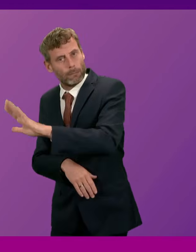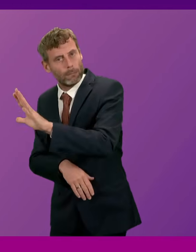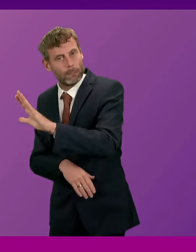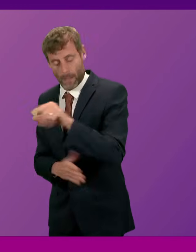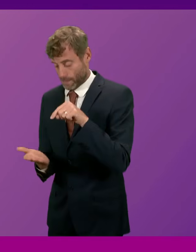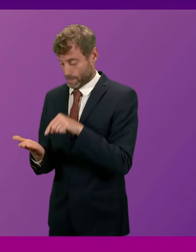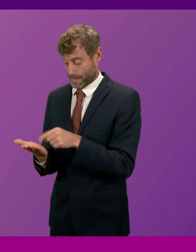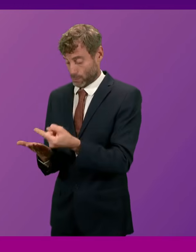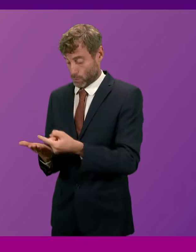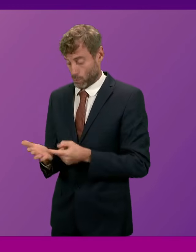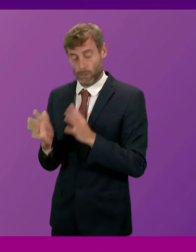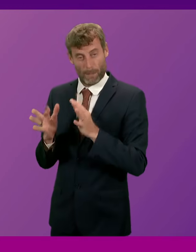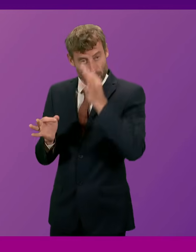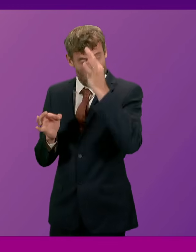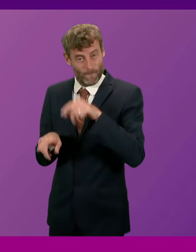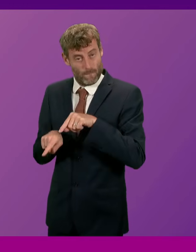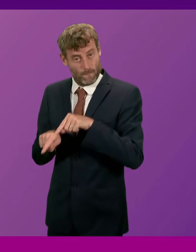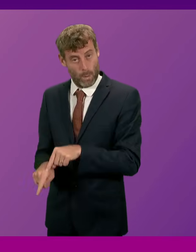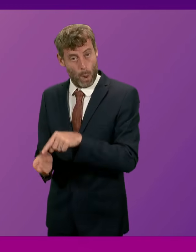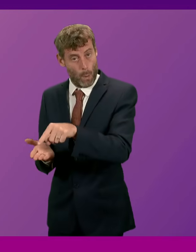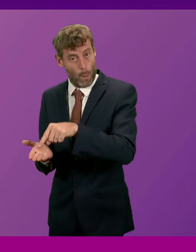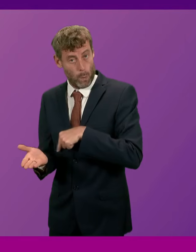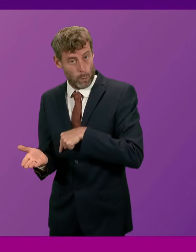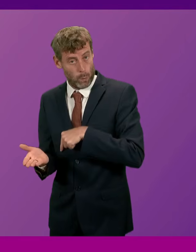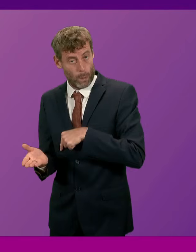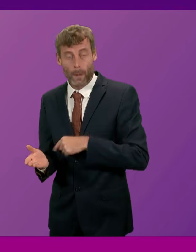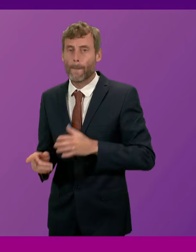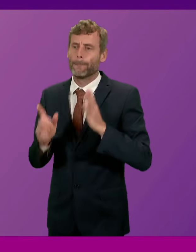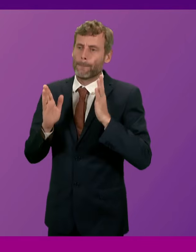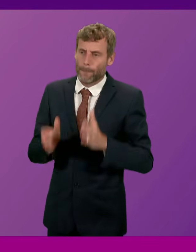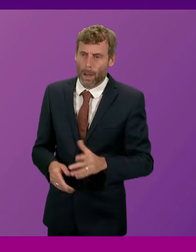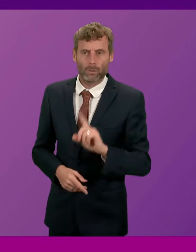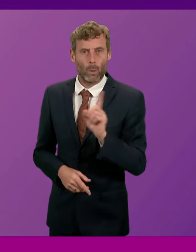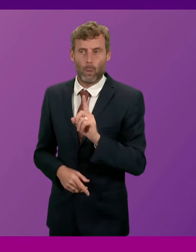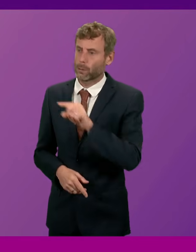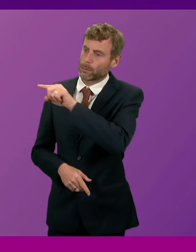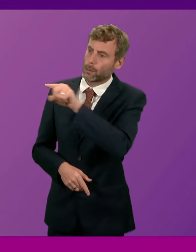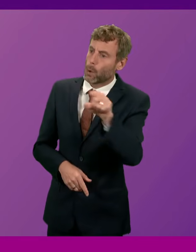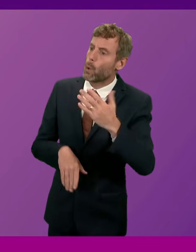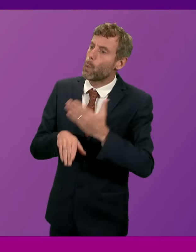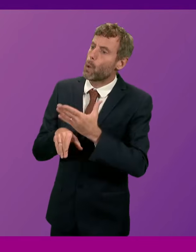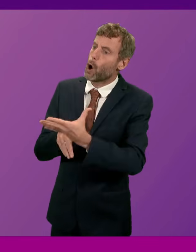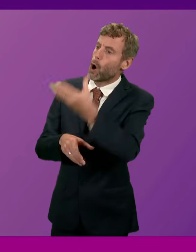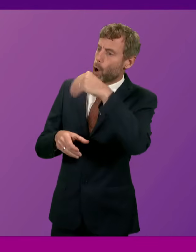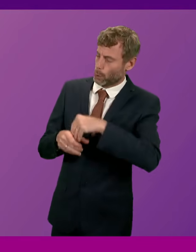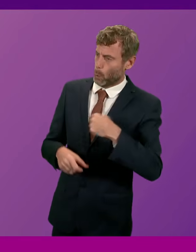rigorously applied in all circumstances, and in all the Government’s actions there must be a culture of delivering on the expectations of ministers and the public.